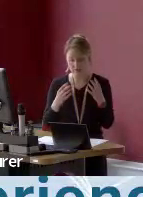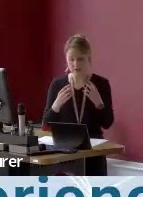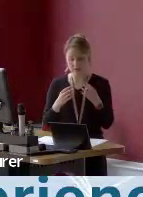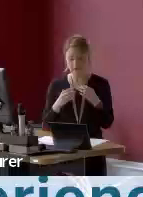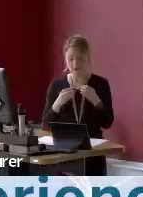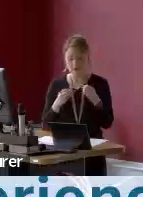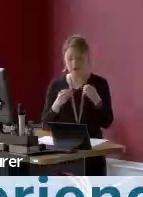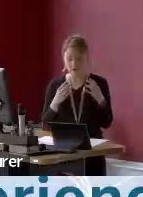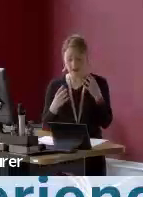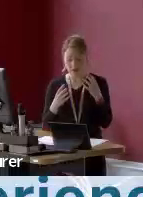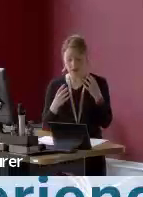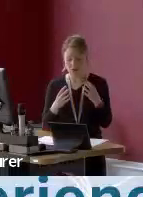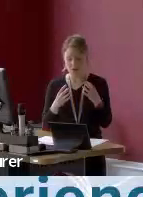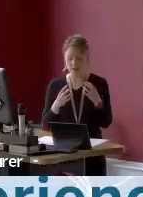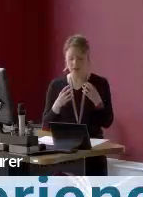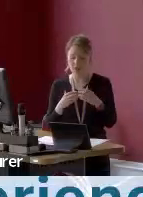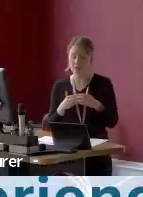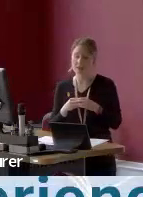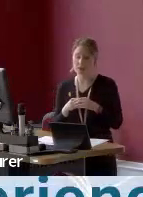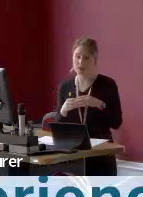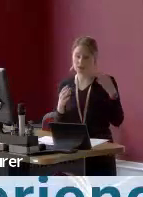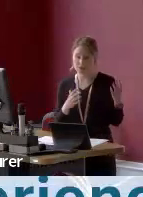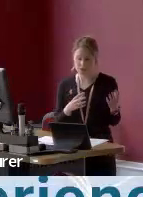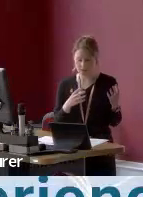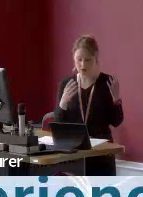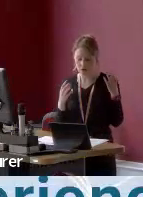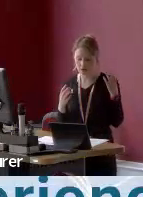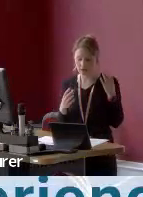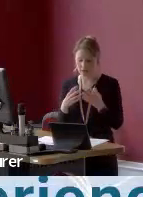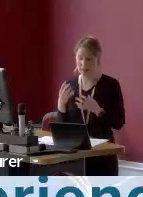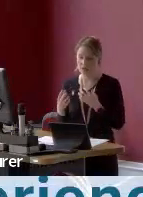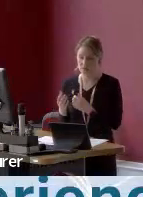self-advocates and creating opportunities for participation in research and in engagement